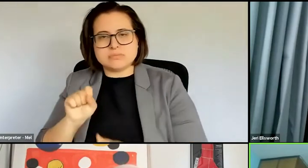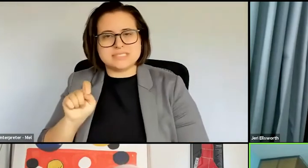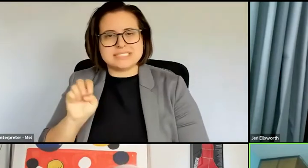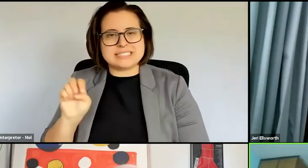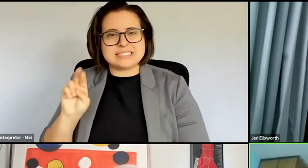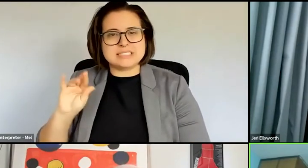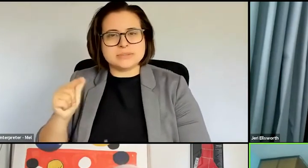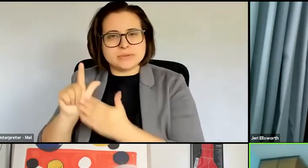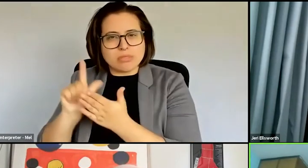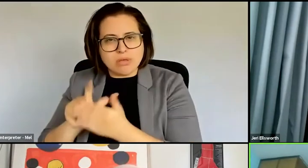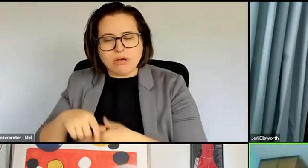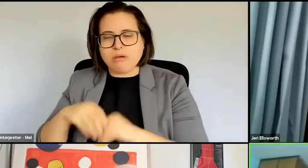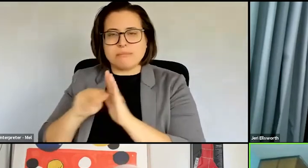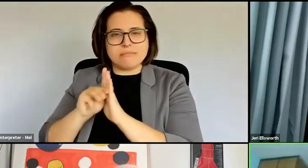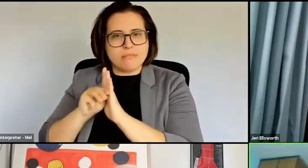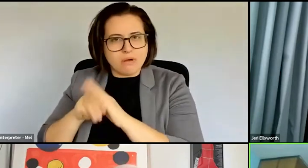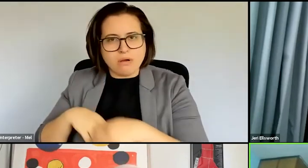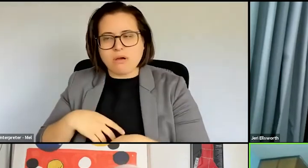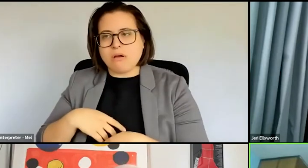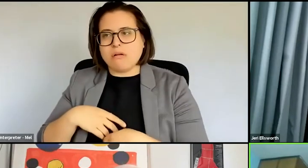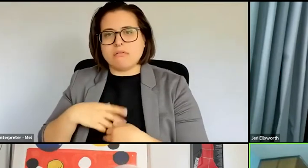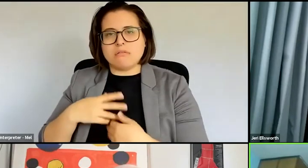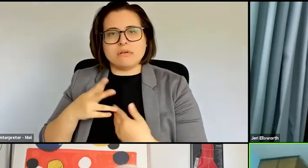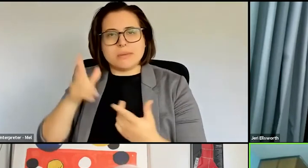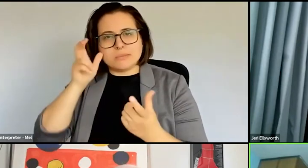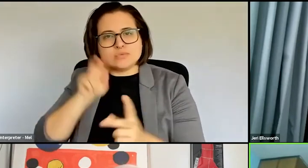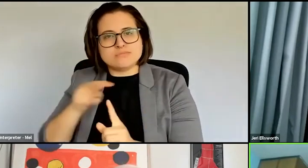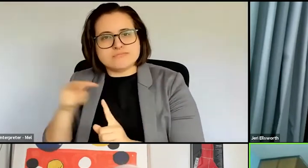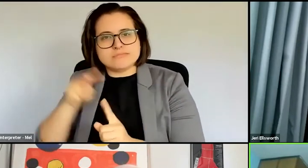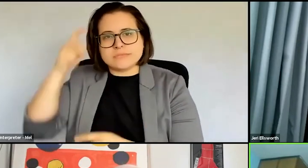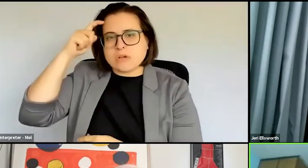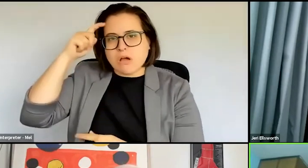and we we know a lot about perception and cognitive abilities, you can't remember a lot,